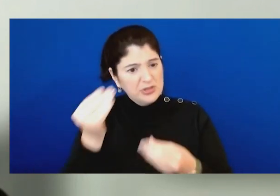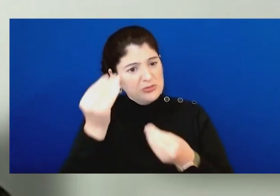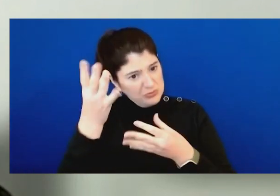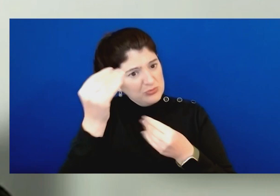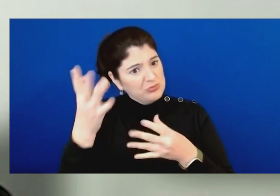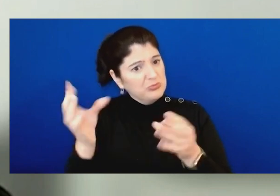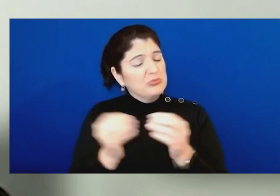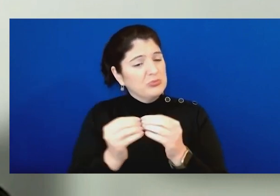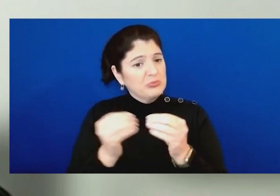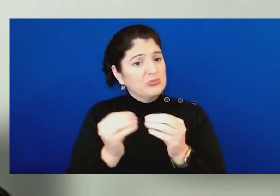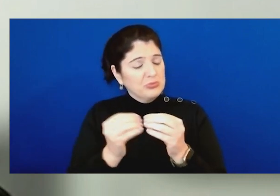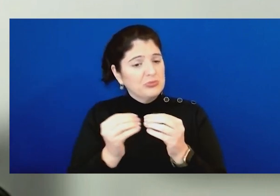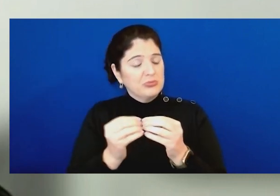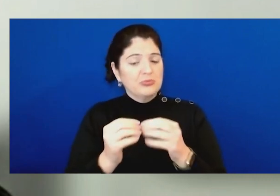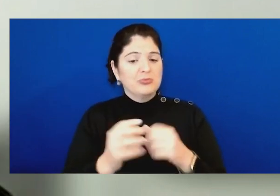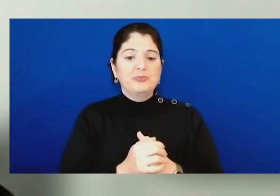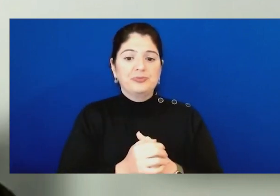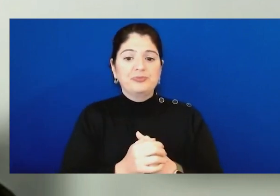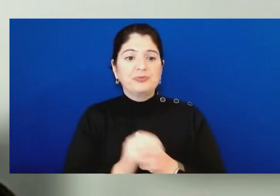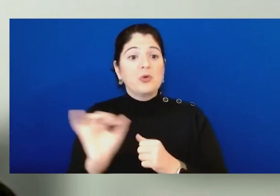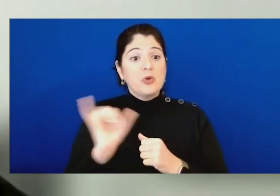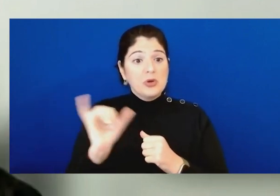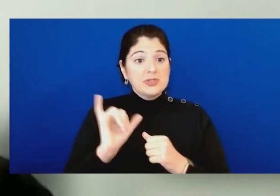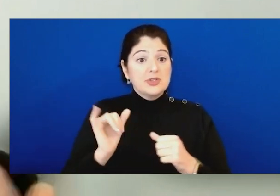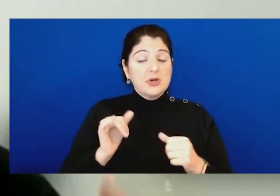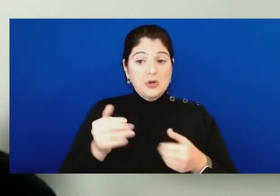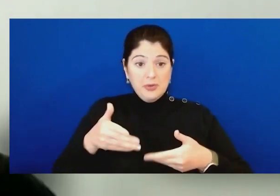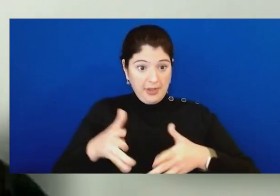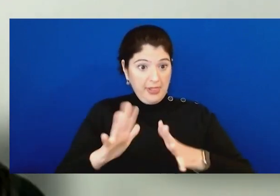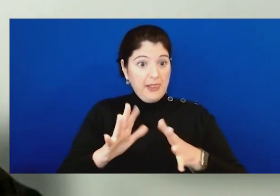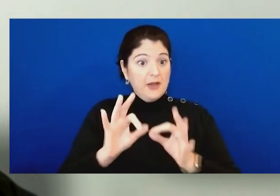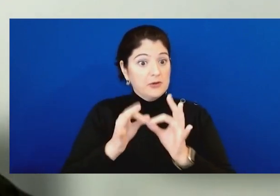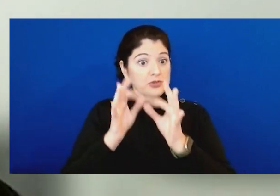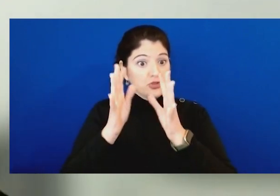we also want to give the interpreters a moment to shift with their partners